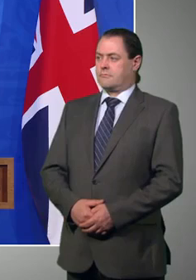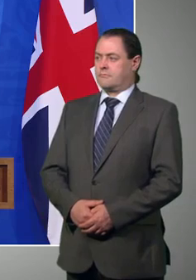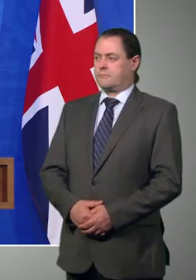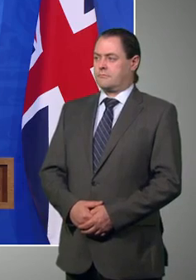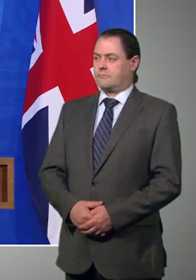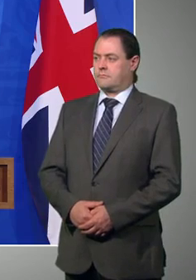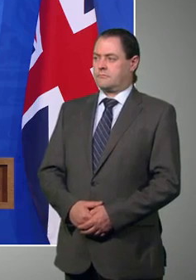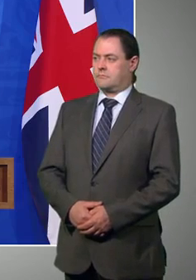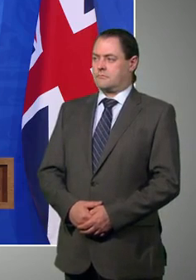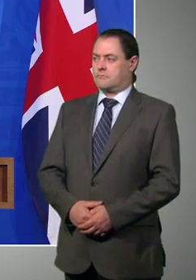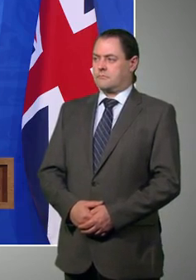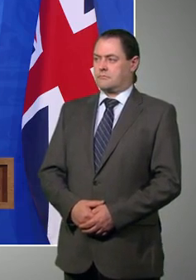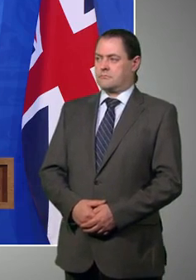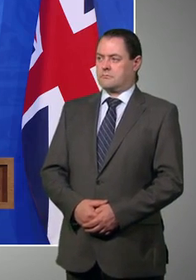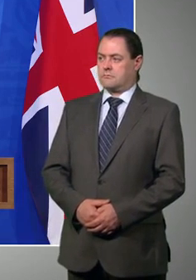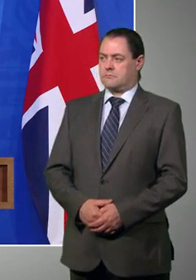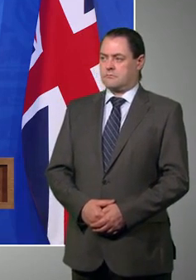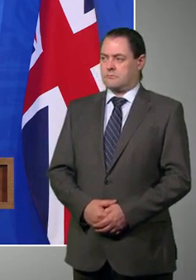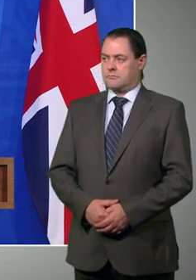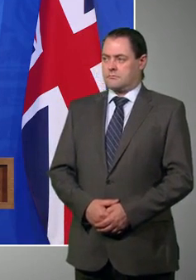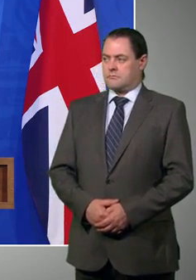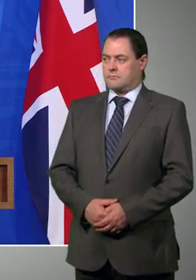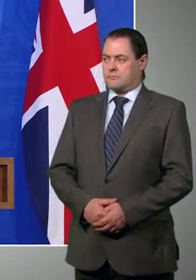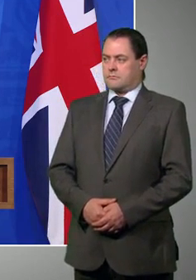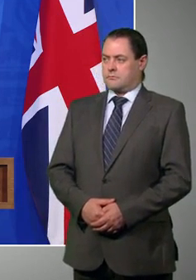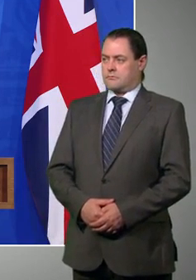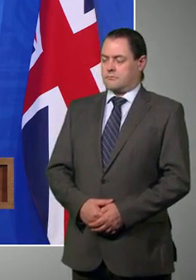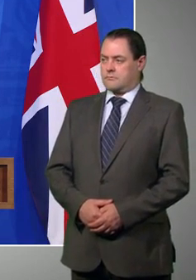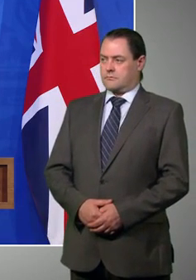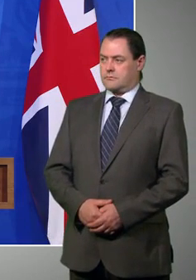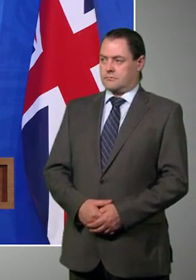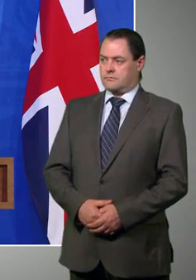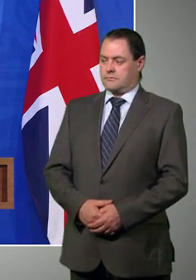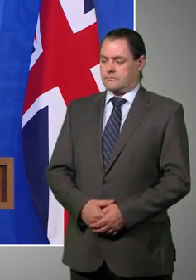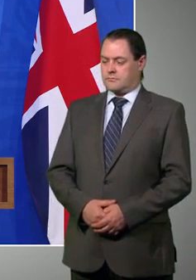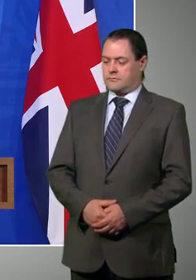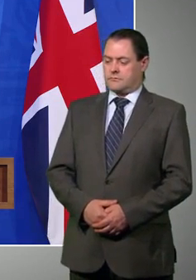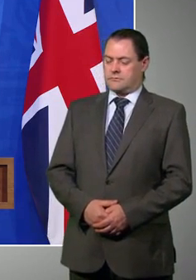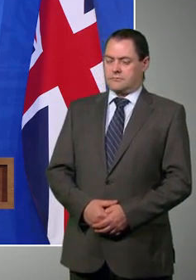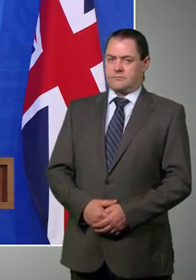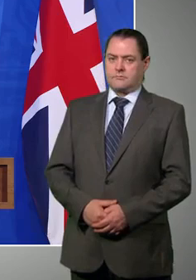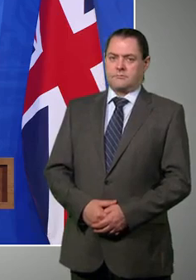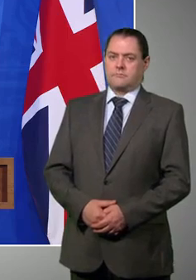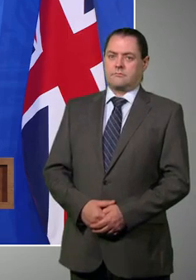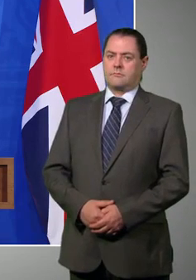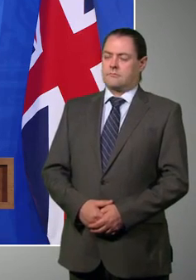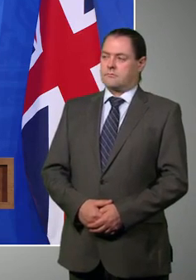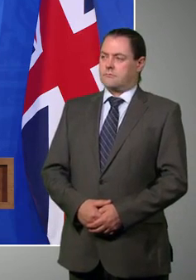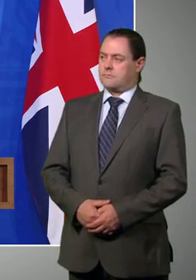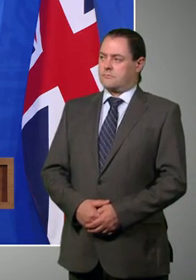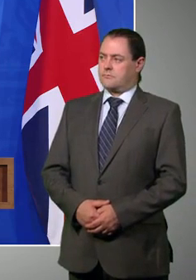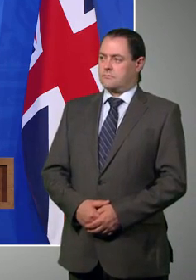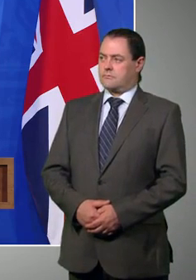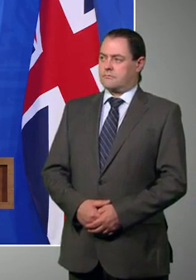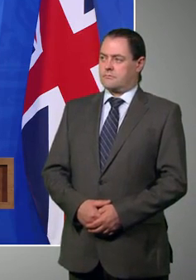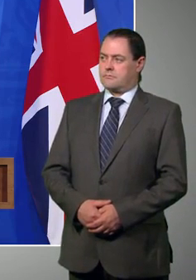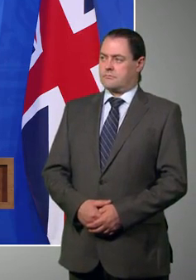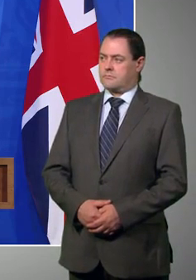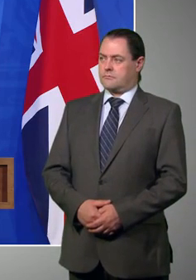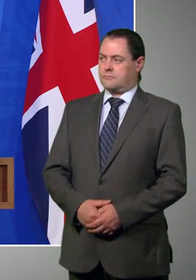rising. yesterday we saw 3000.